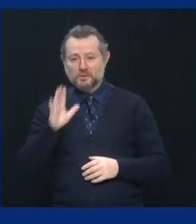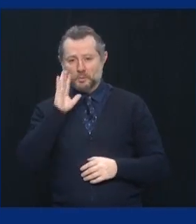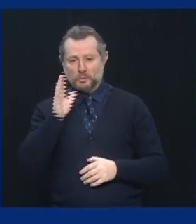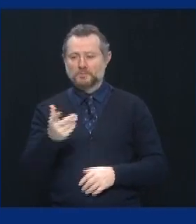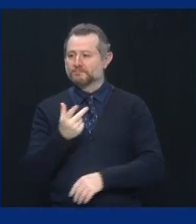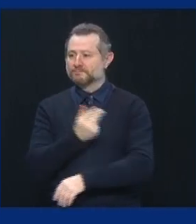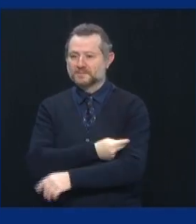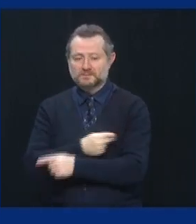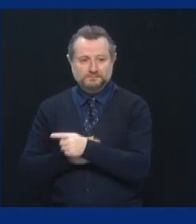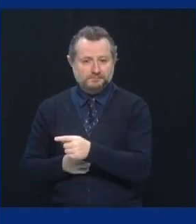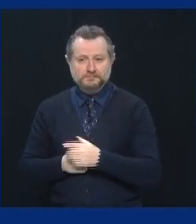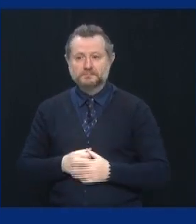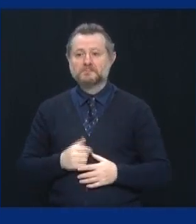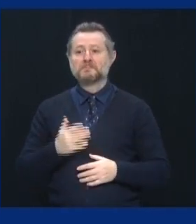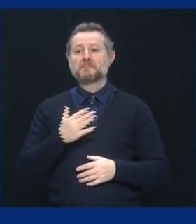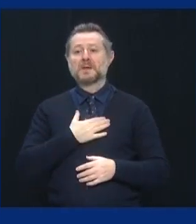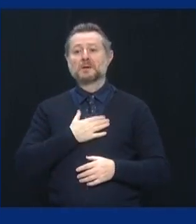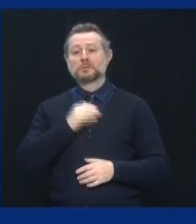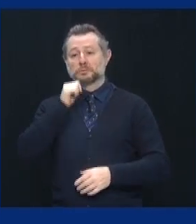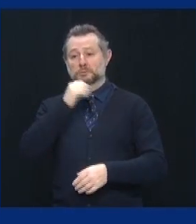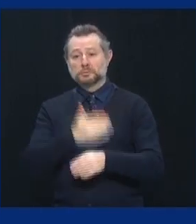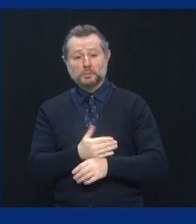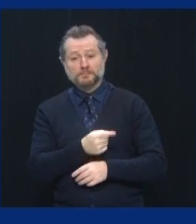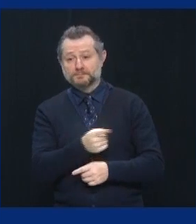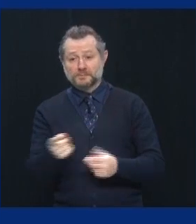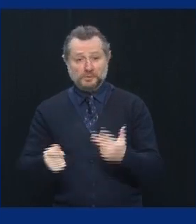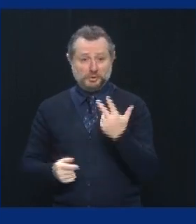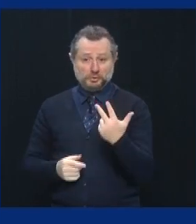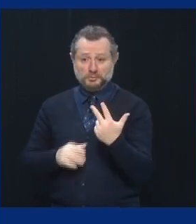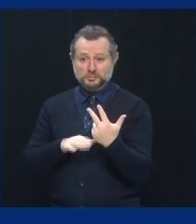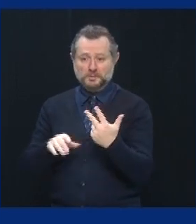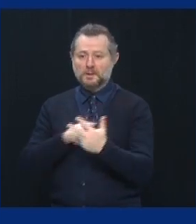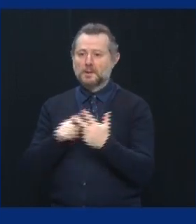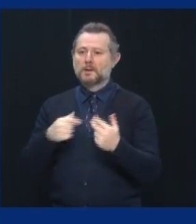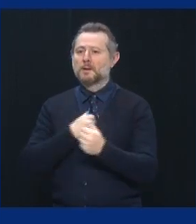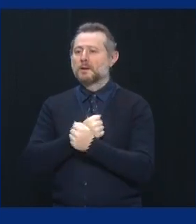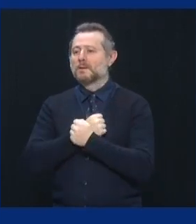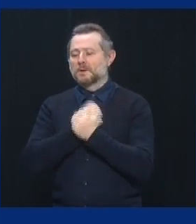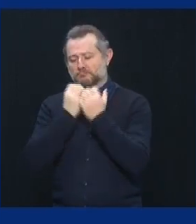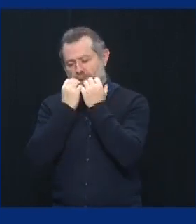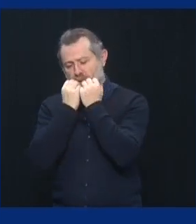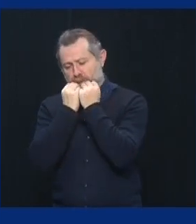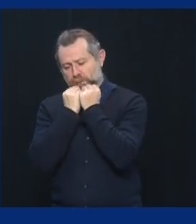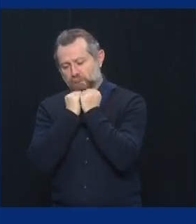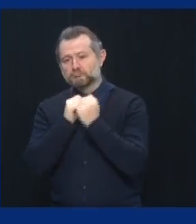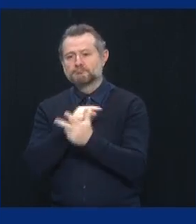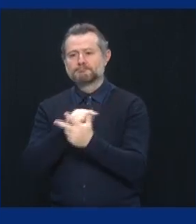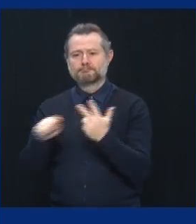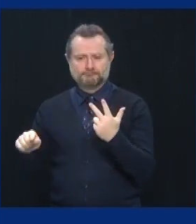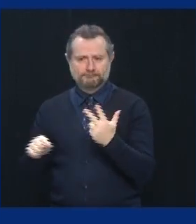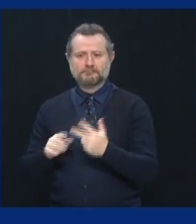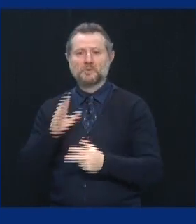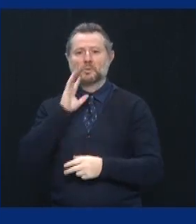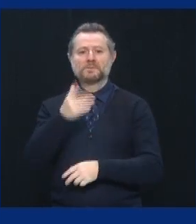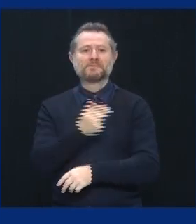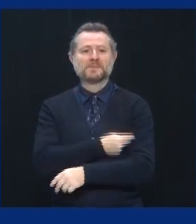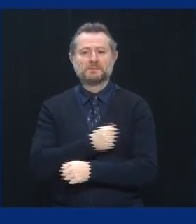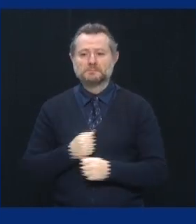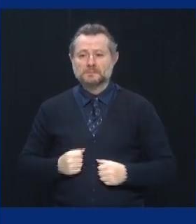MATHEMATICALLY, PEOPLE CAN MY MOTHER IS 65 PLUS. SHE'S GOING TO TAKE THE VACCINE.